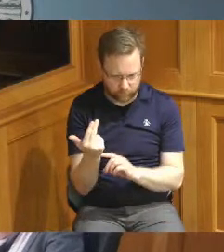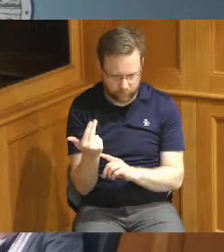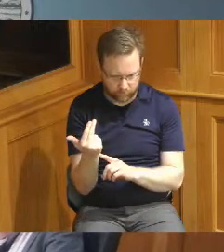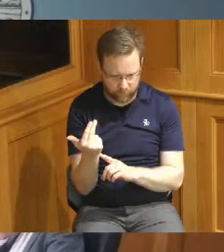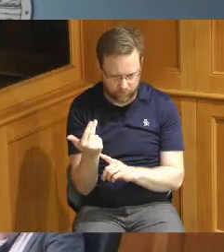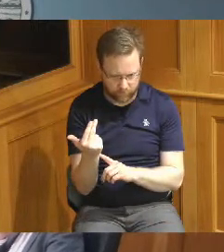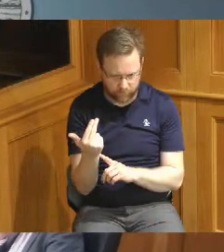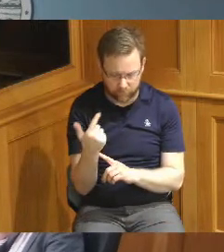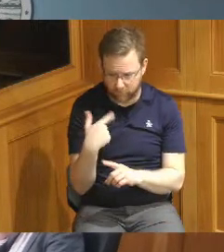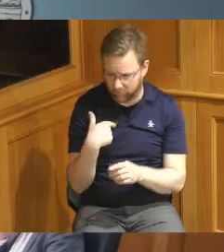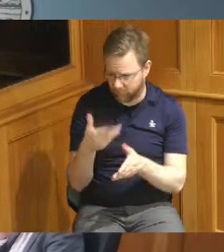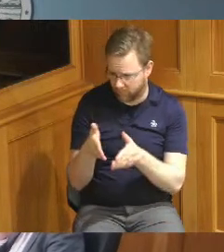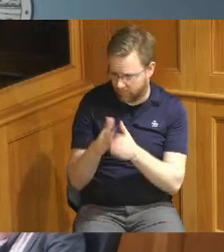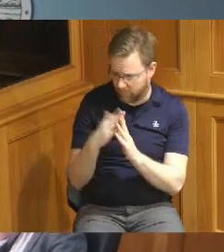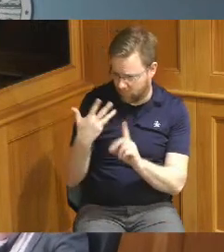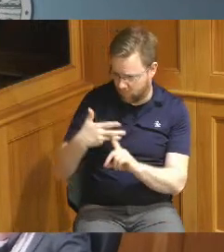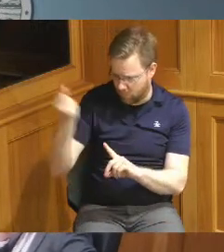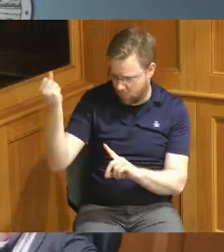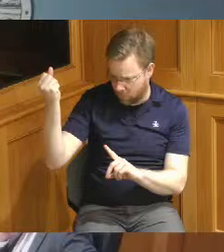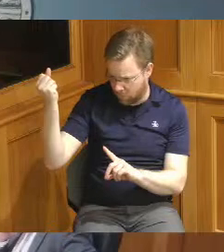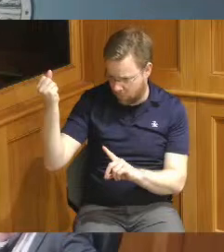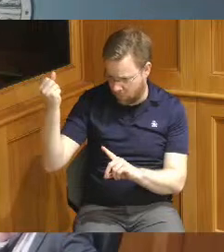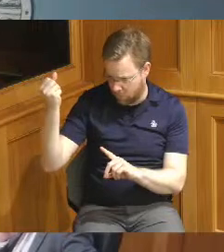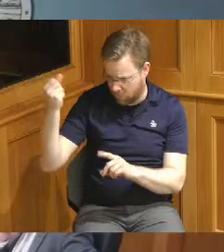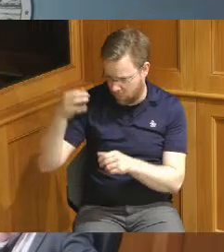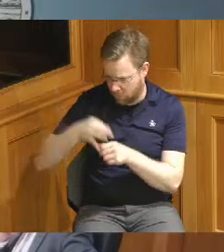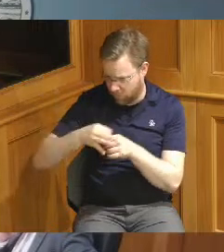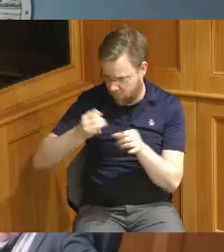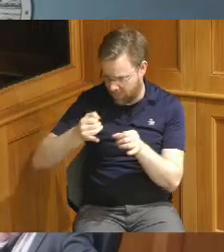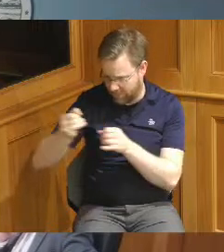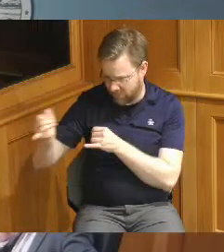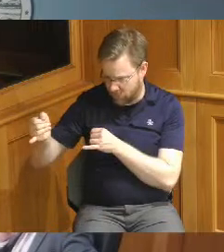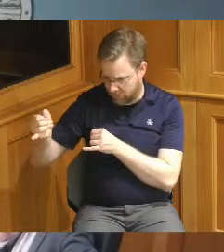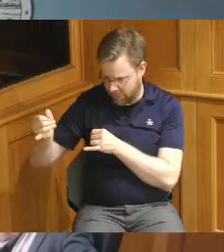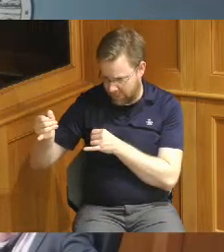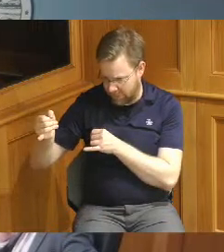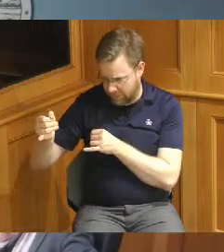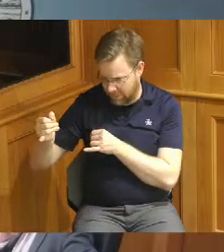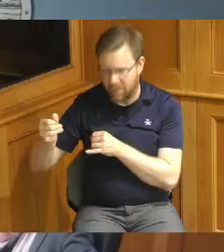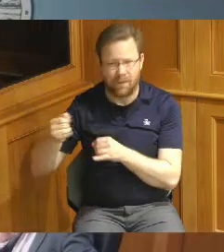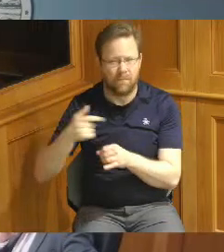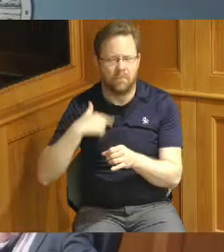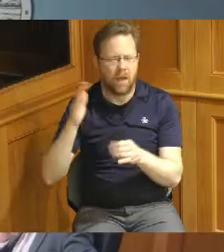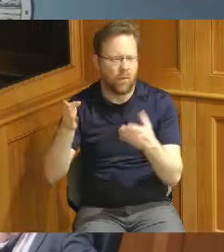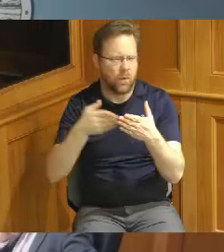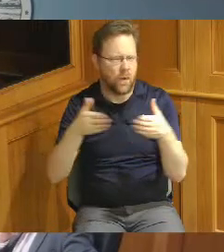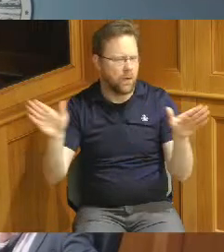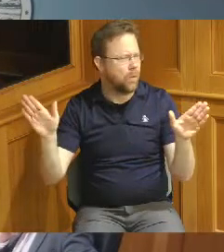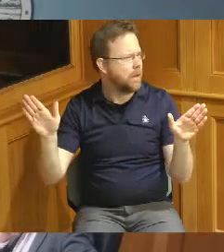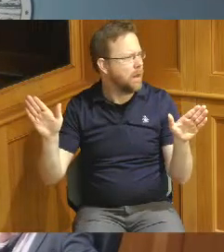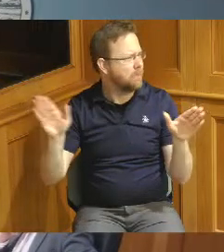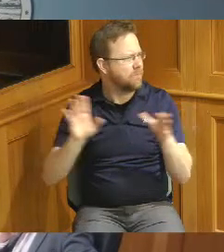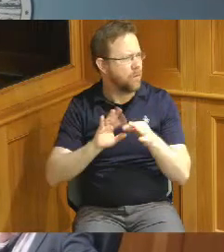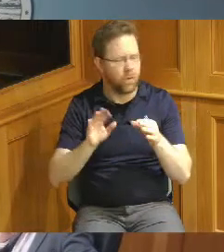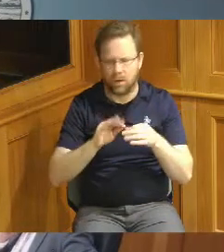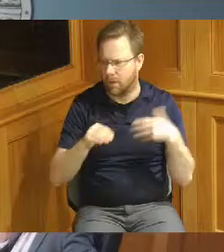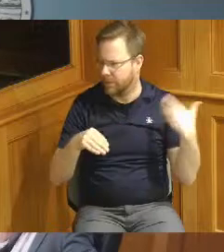(Commissioner Dumas) thank you just this is a great choice for a subrecipient because we saw when they presented their information how accountable they